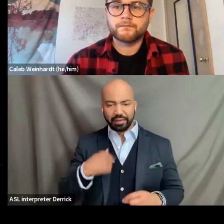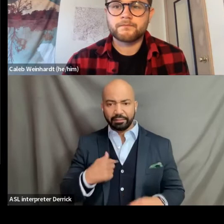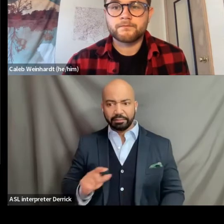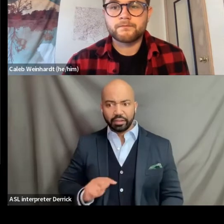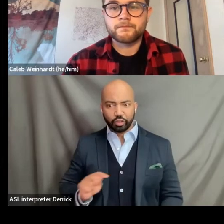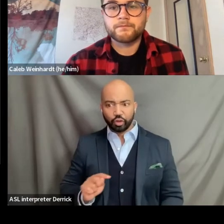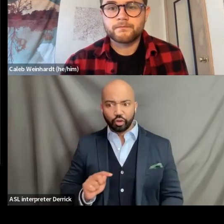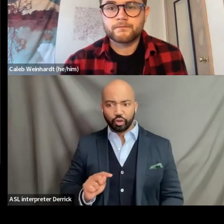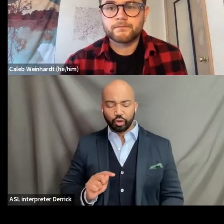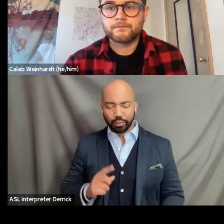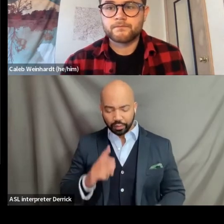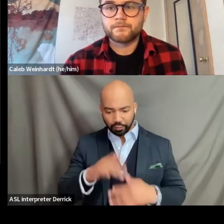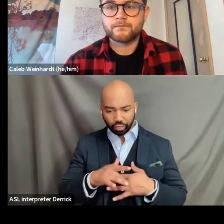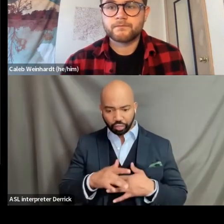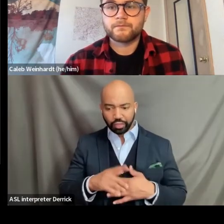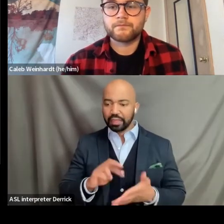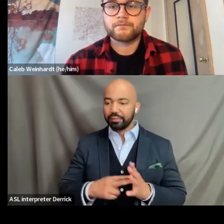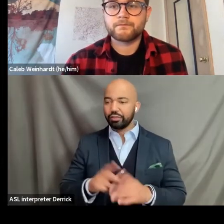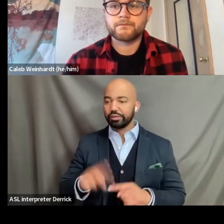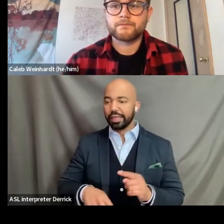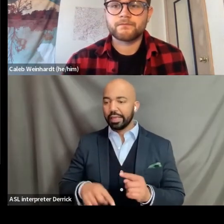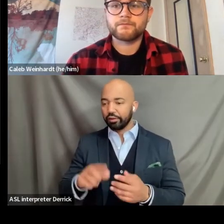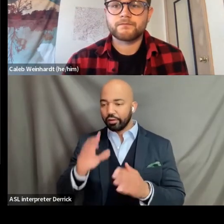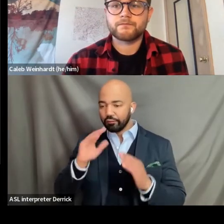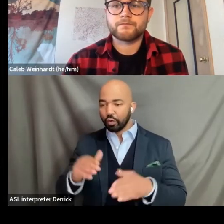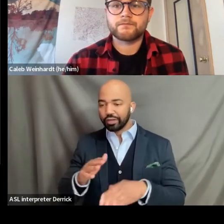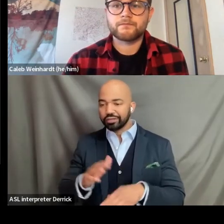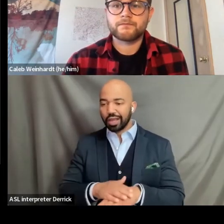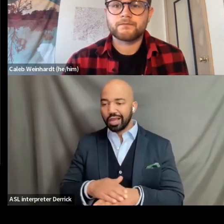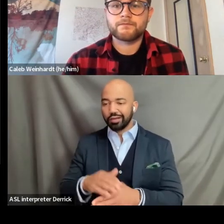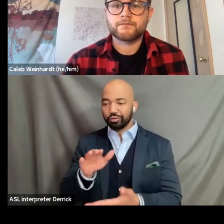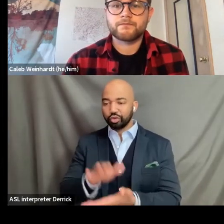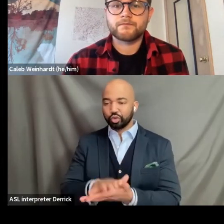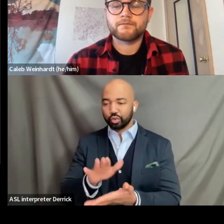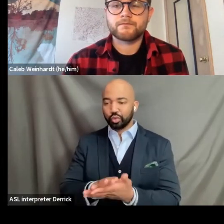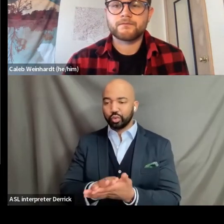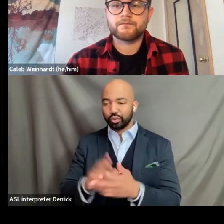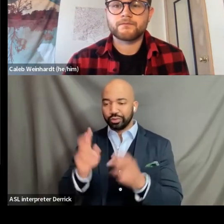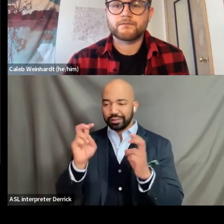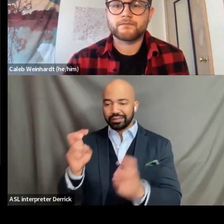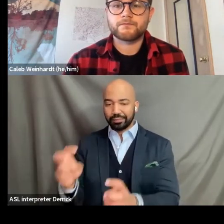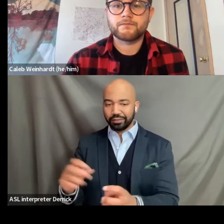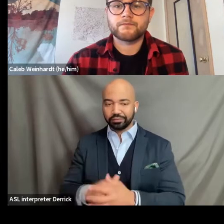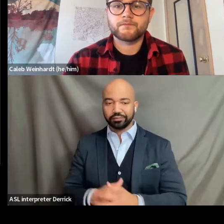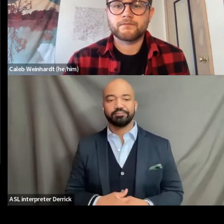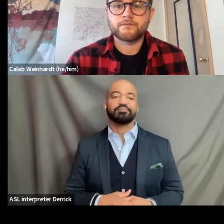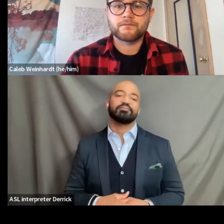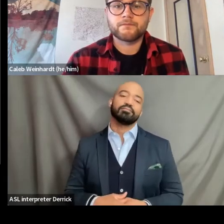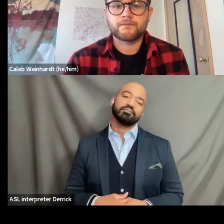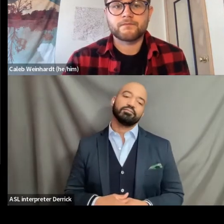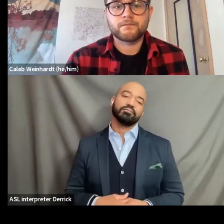on learning algebra or learning Shakespeare. The exclusion from groups is the same kind of thing as sports right?